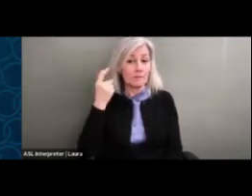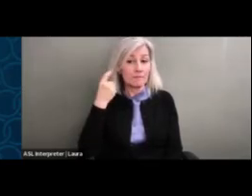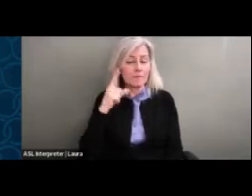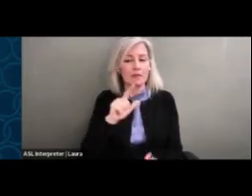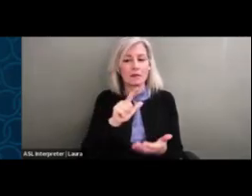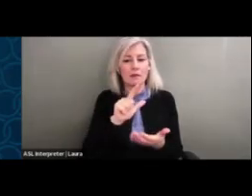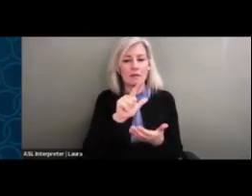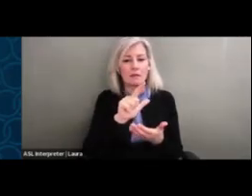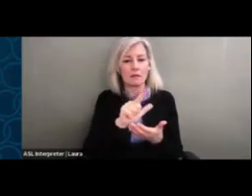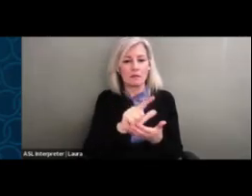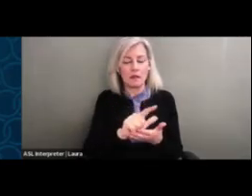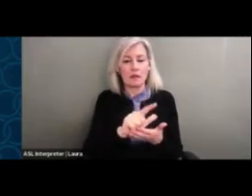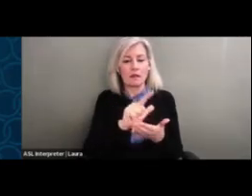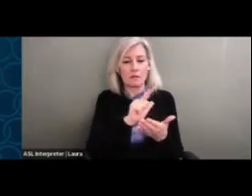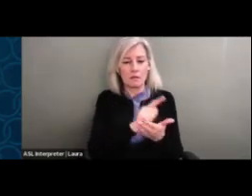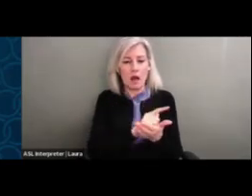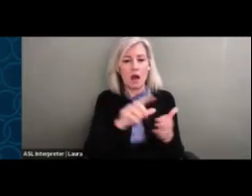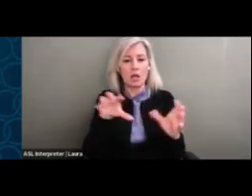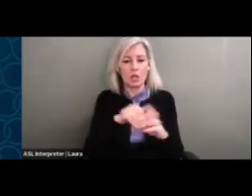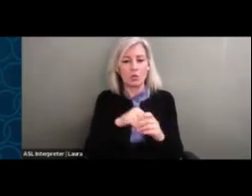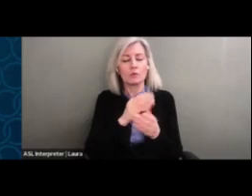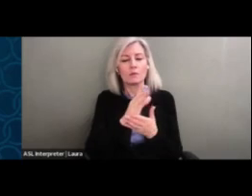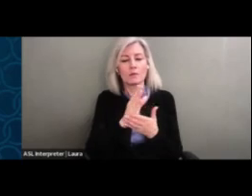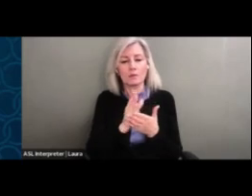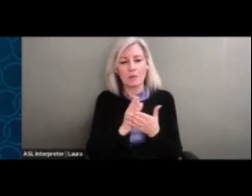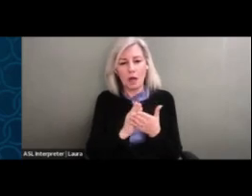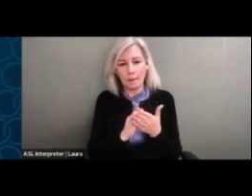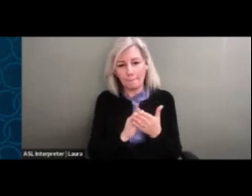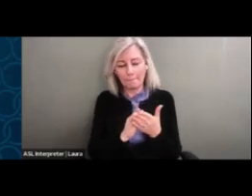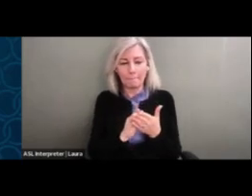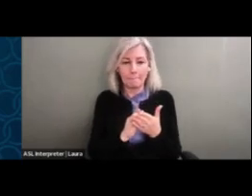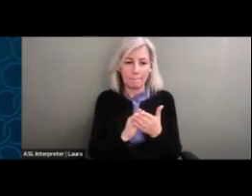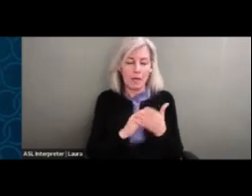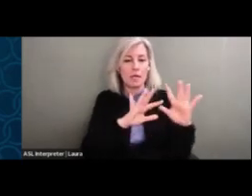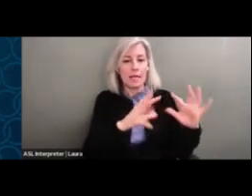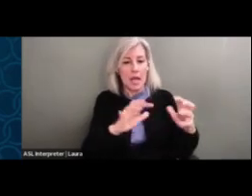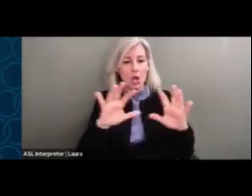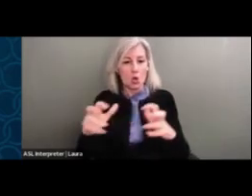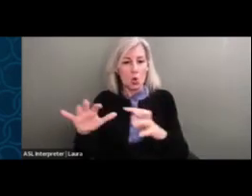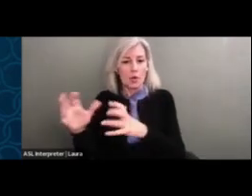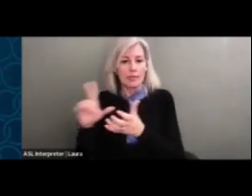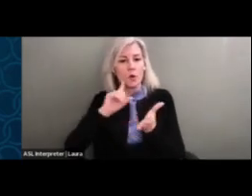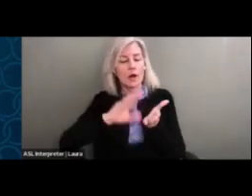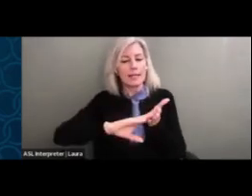by January 1 of 2027. I will talk briefly